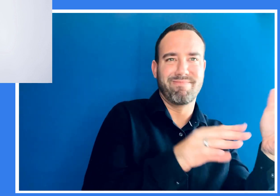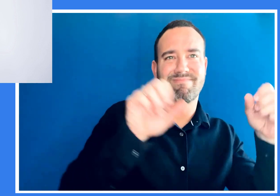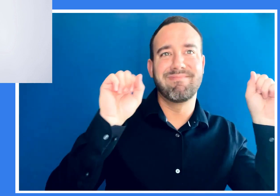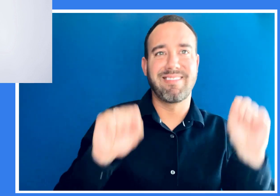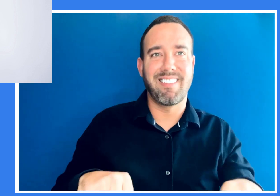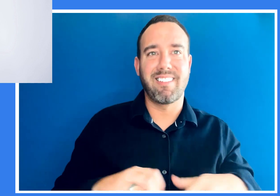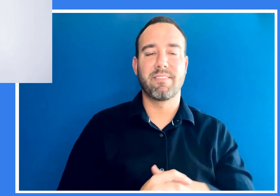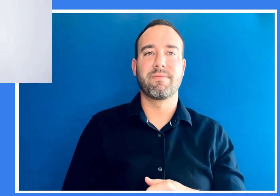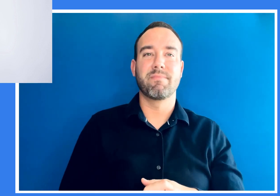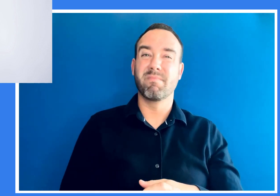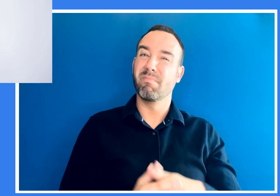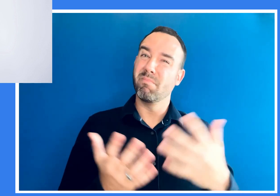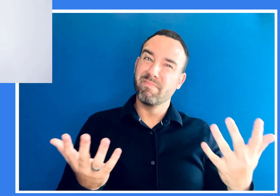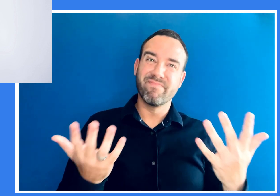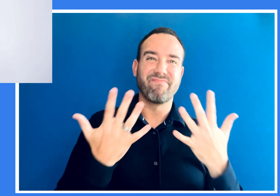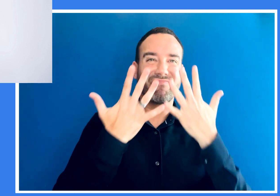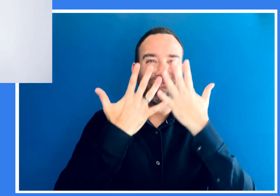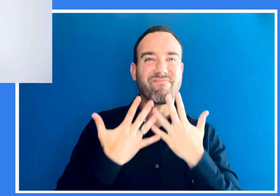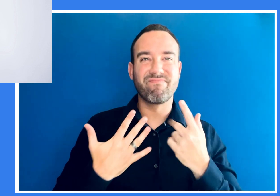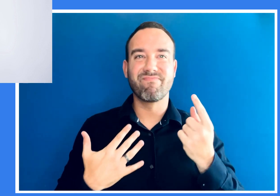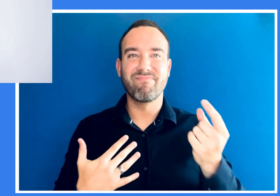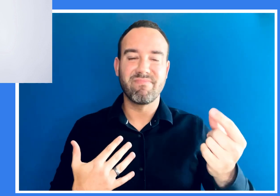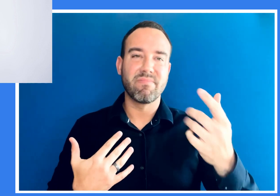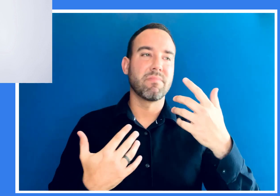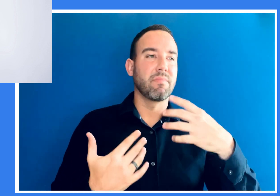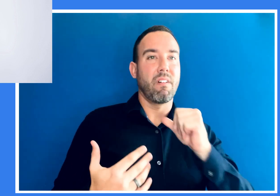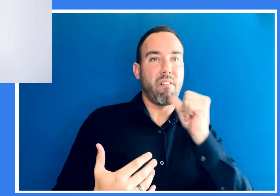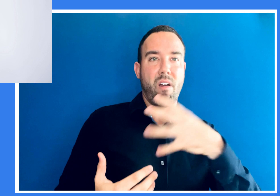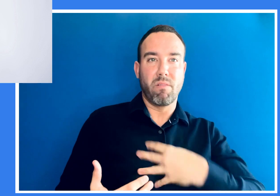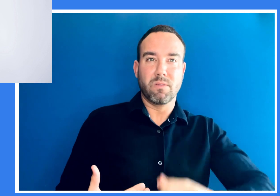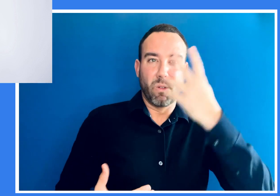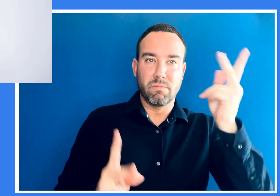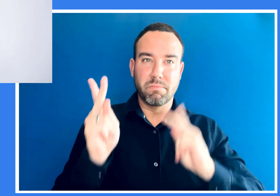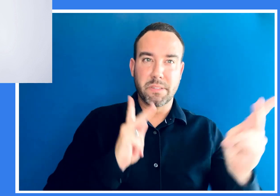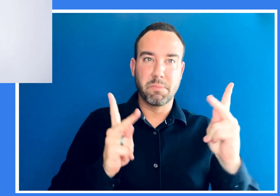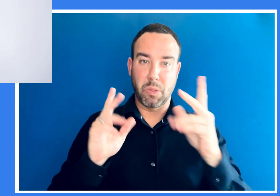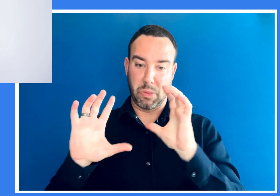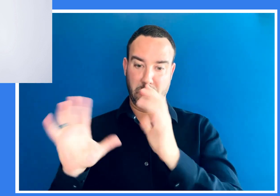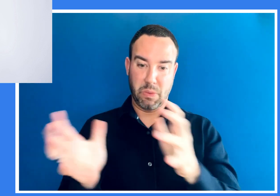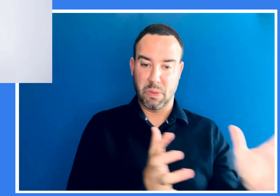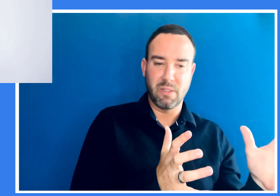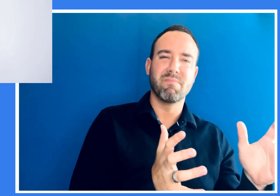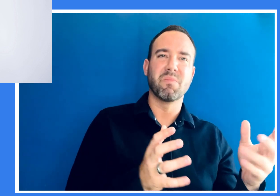People from some racial and ethnic minority groups are more likely to be hospitalized with flu.